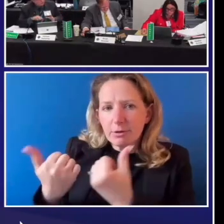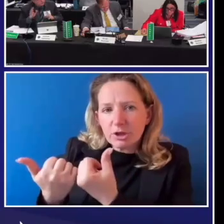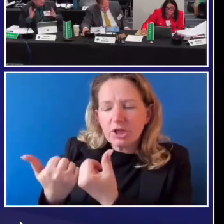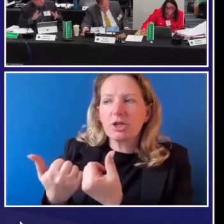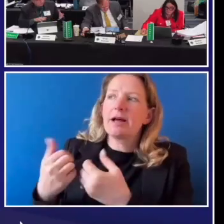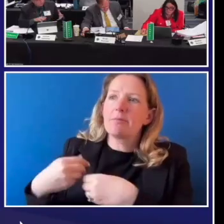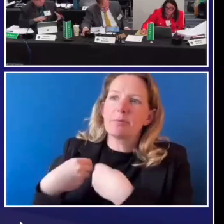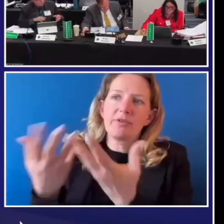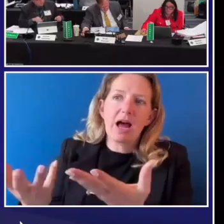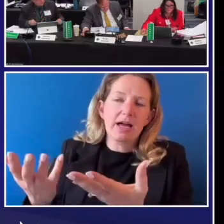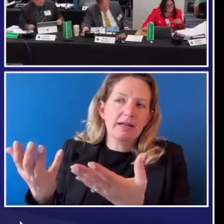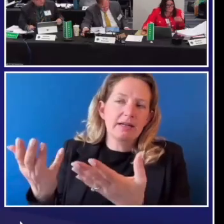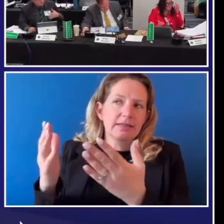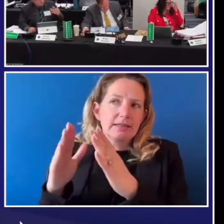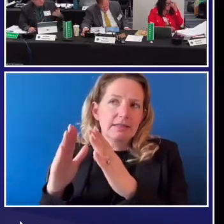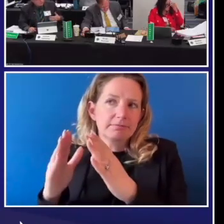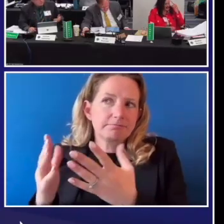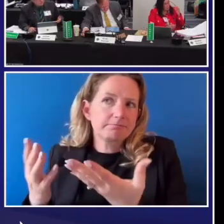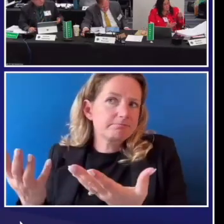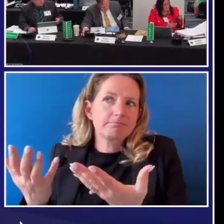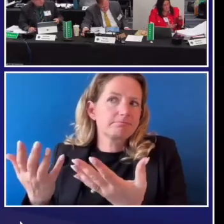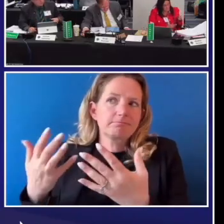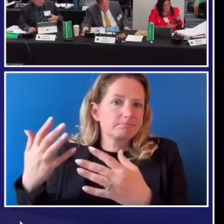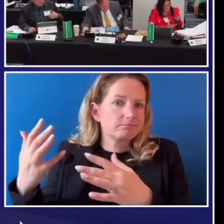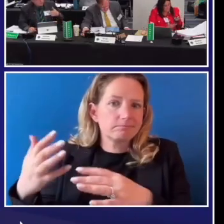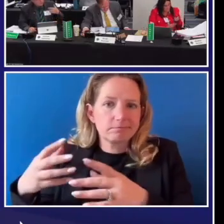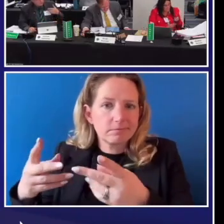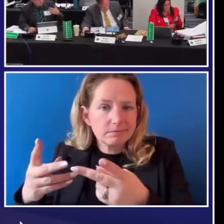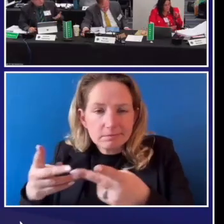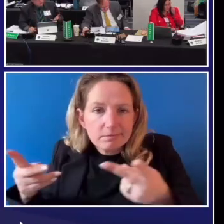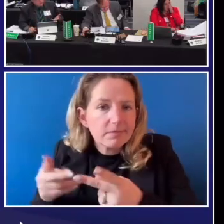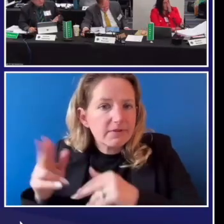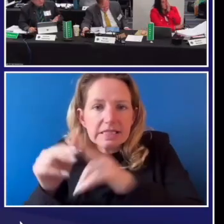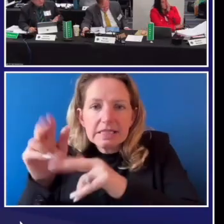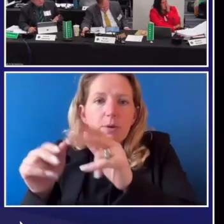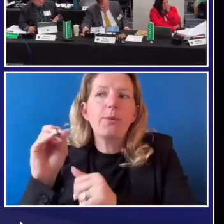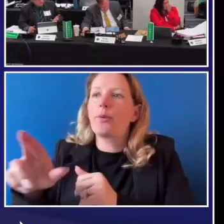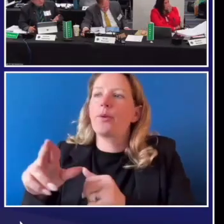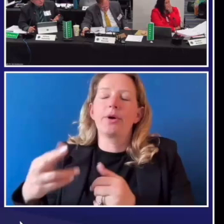they're not the staff that handles the commission's business otherwise. Would you see that as within the scope of that, or are